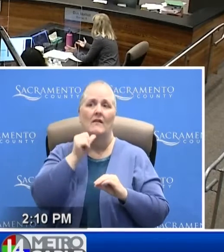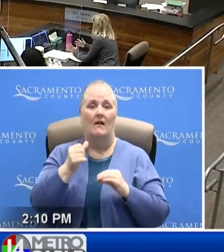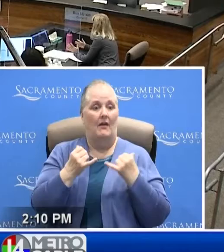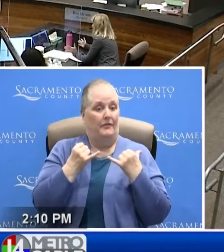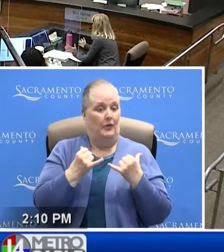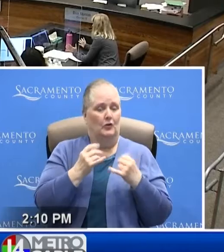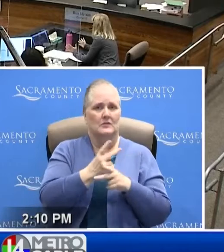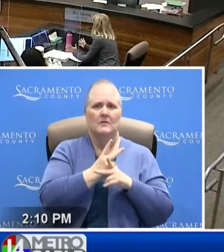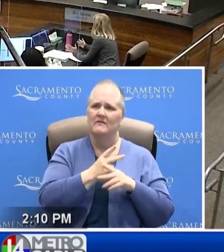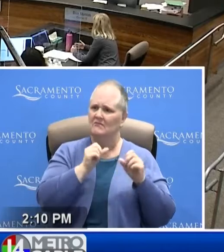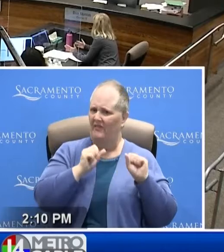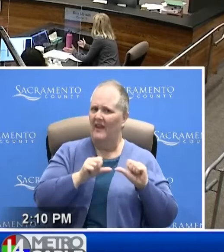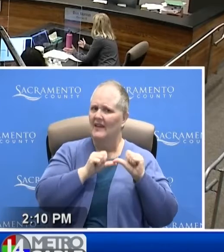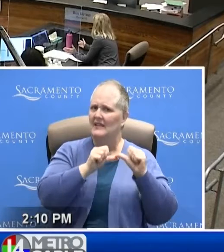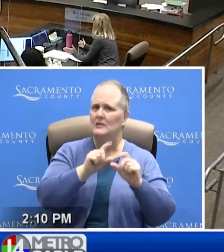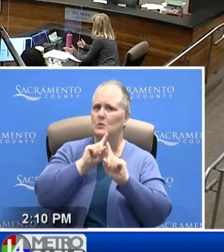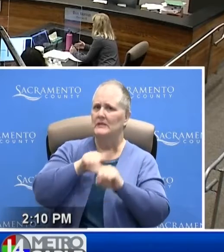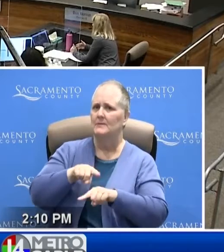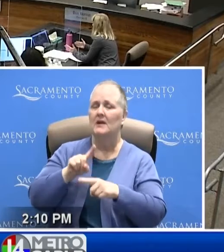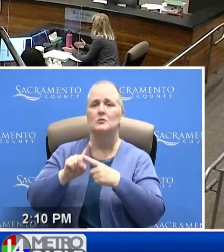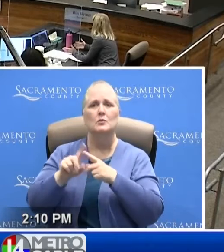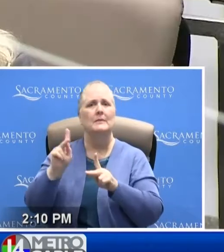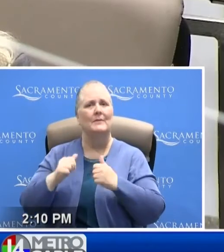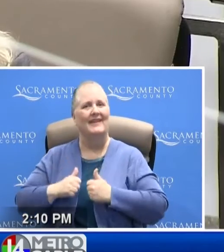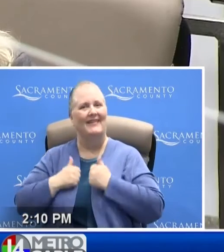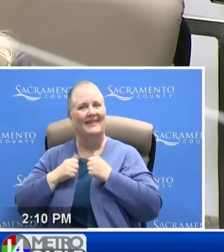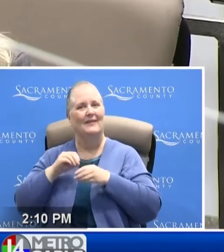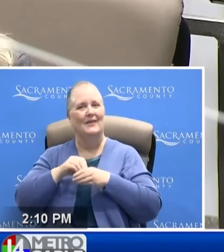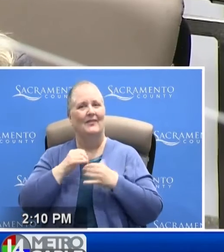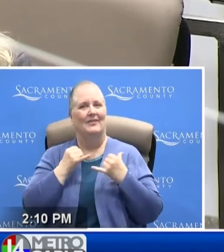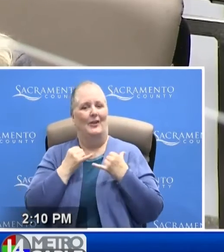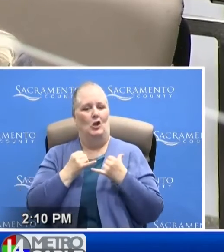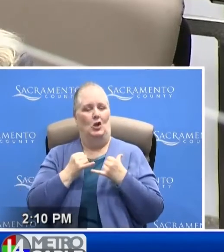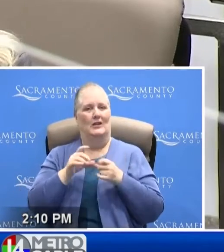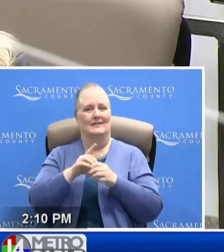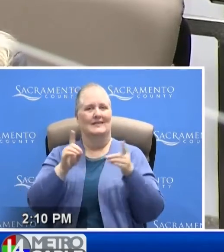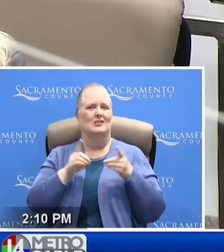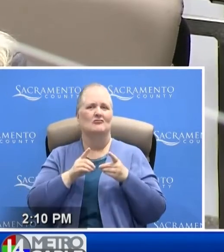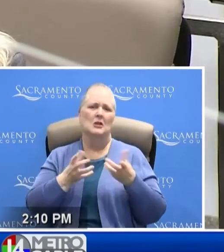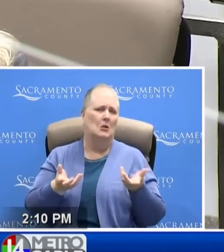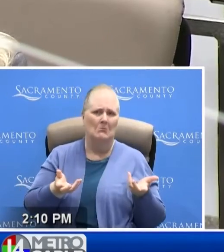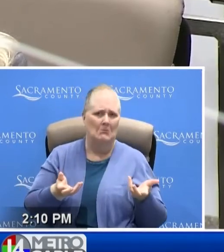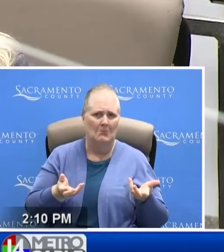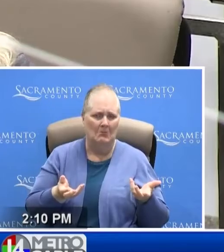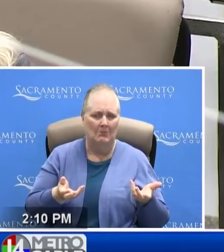can't continue to respond to constituent concerns. That's simply a matter of how the board divvies up its own business.